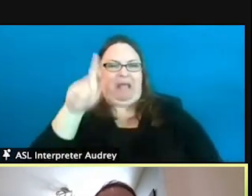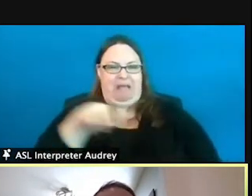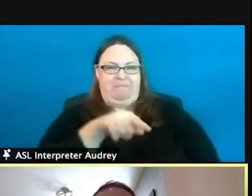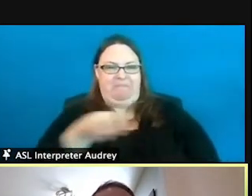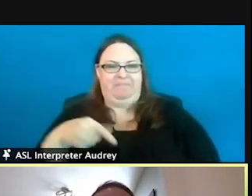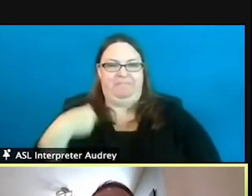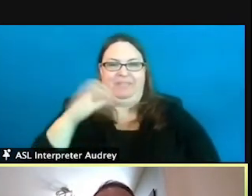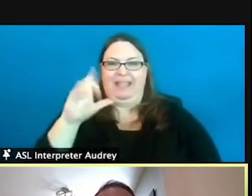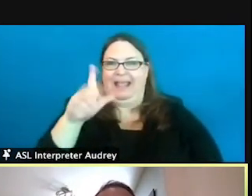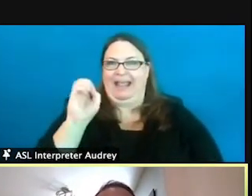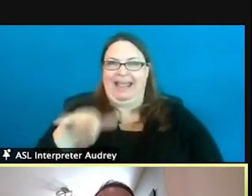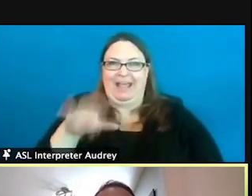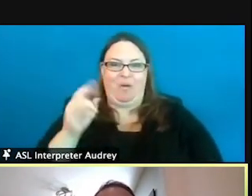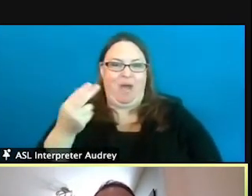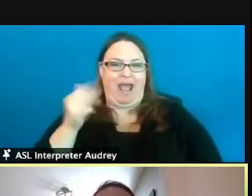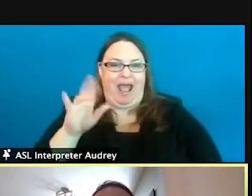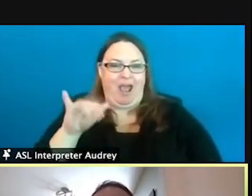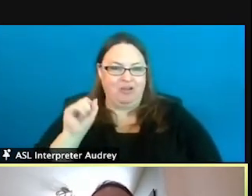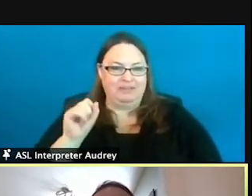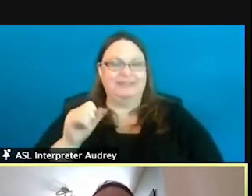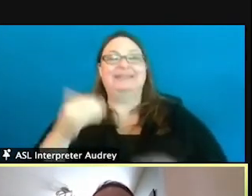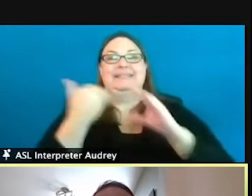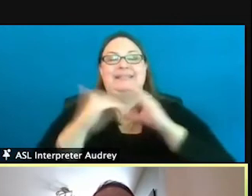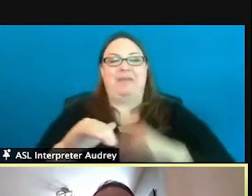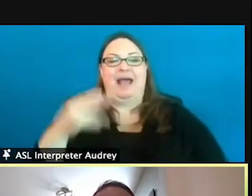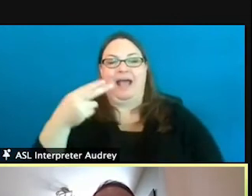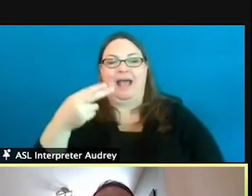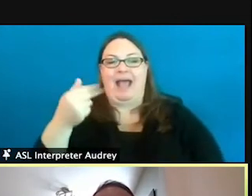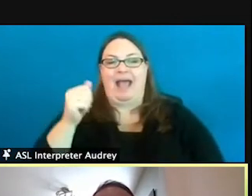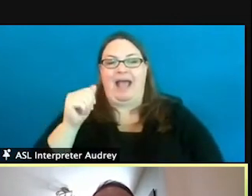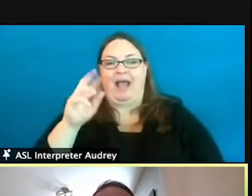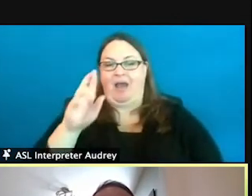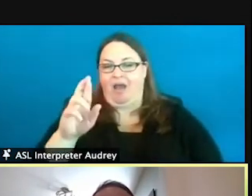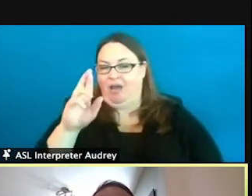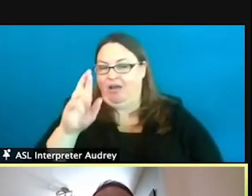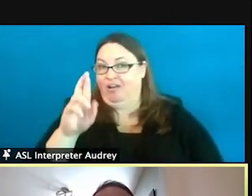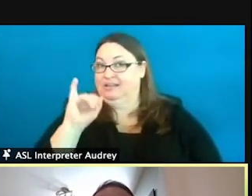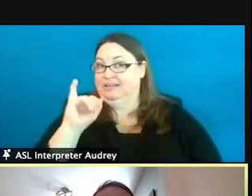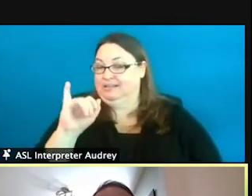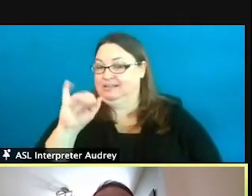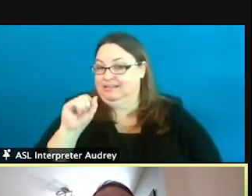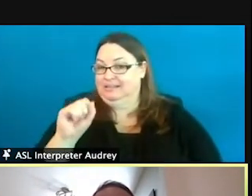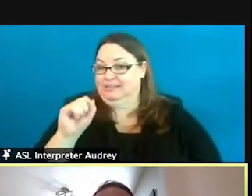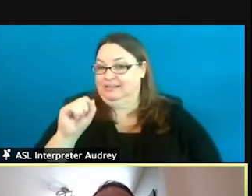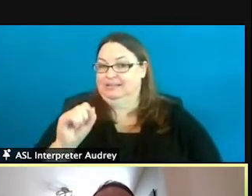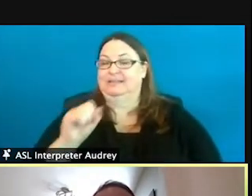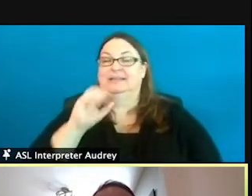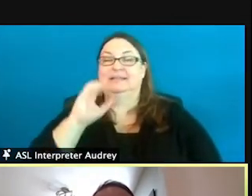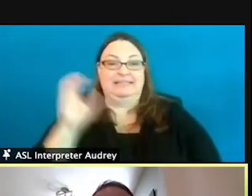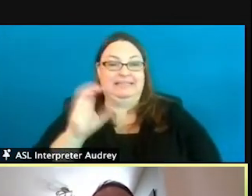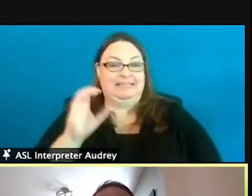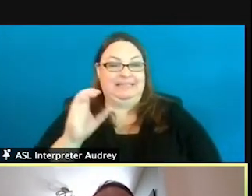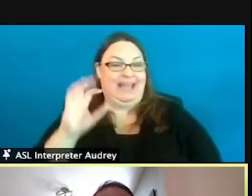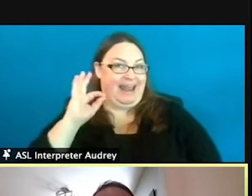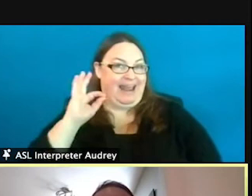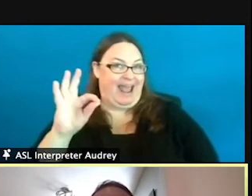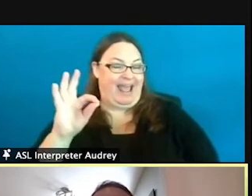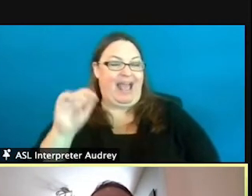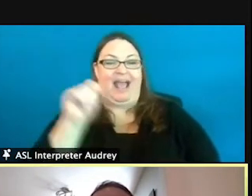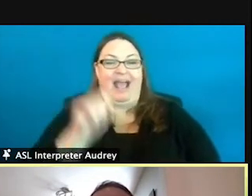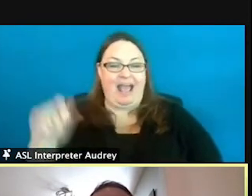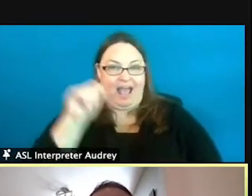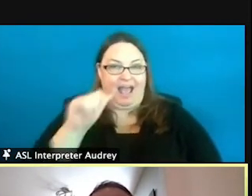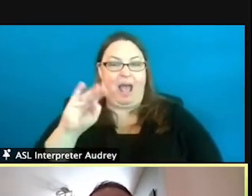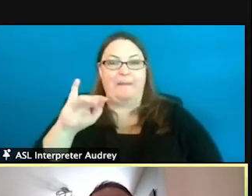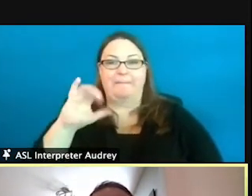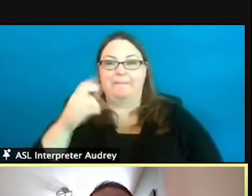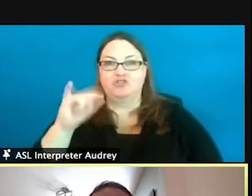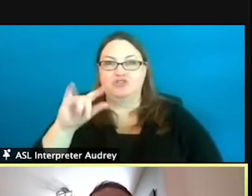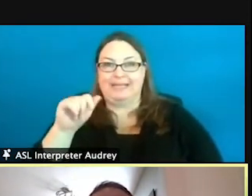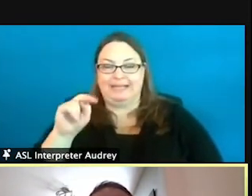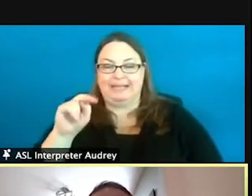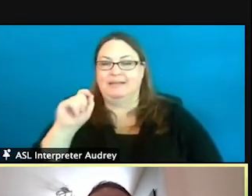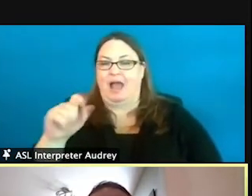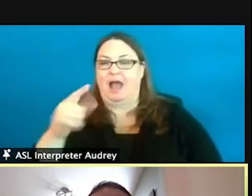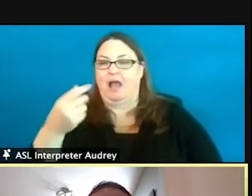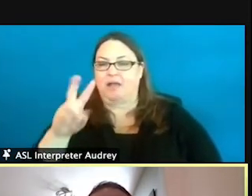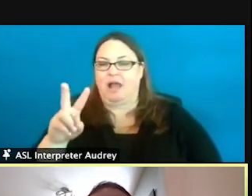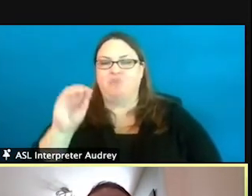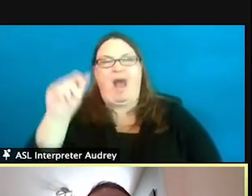My name is Cleo Harris again, and my email address is